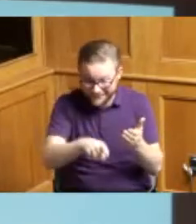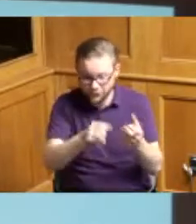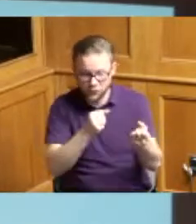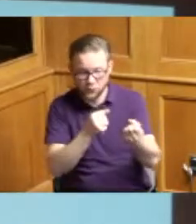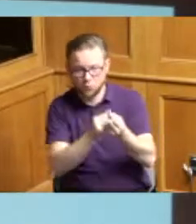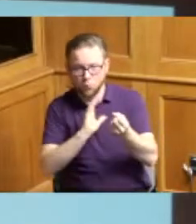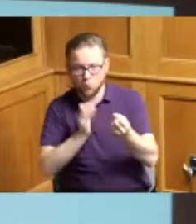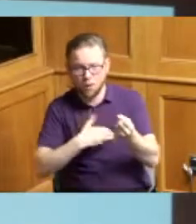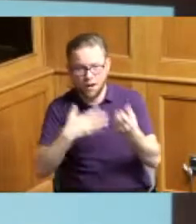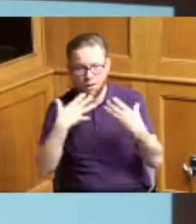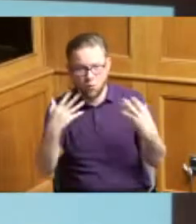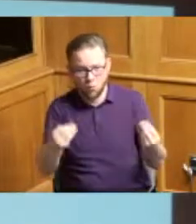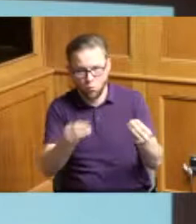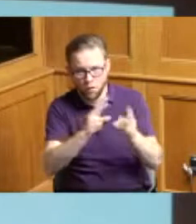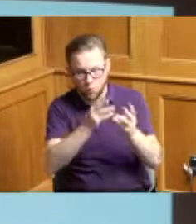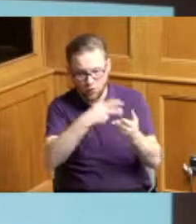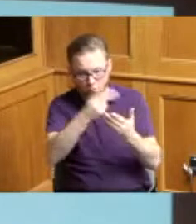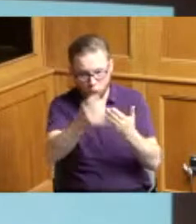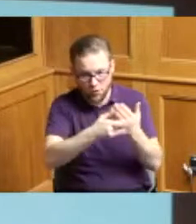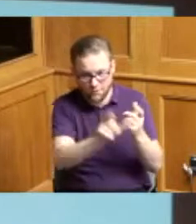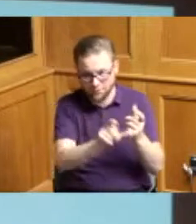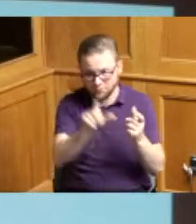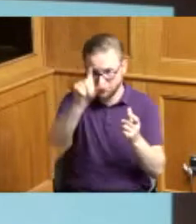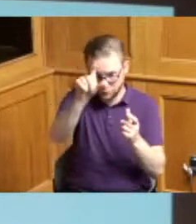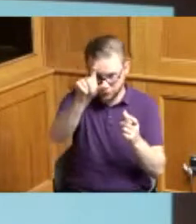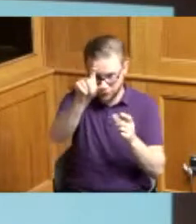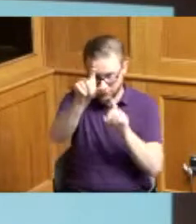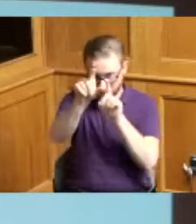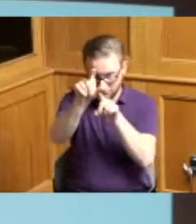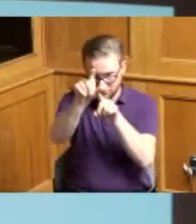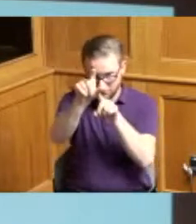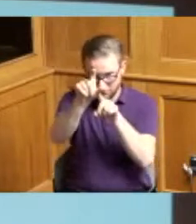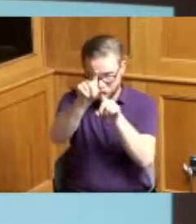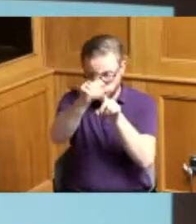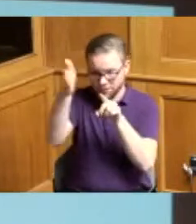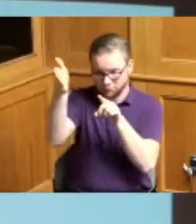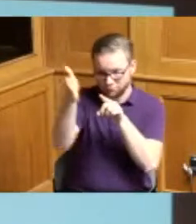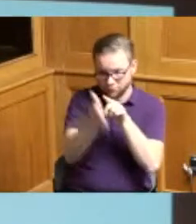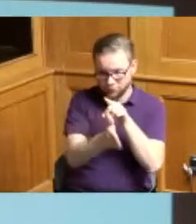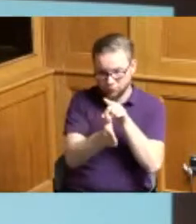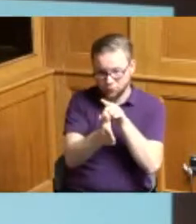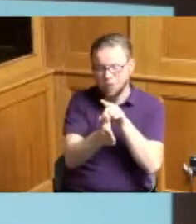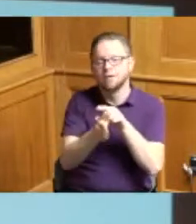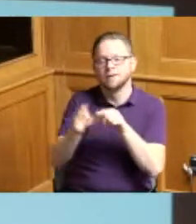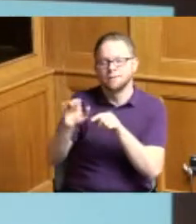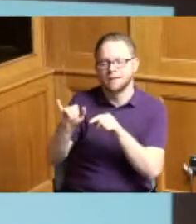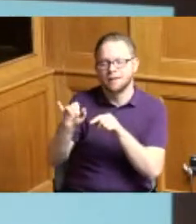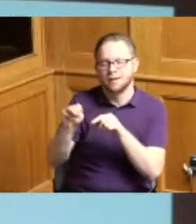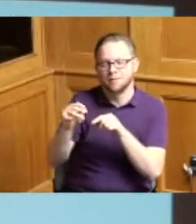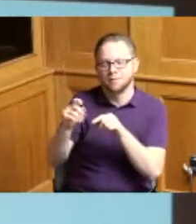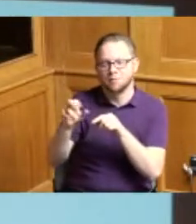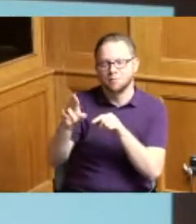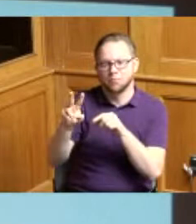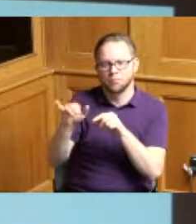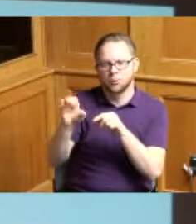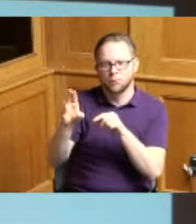get back and then the next part of that is the impervious surface analysis so again based on